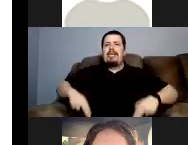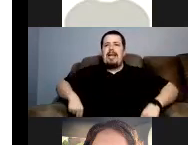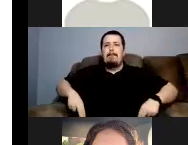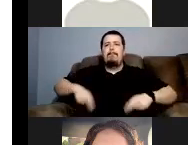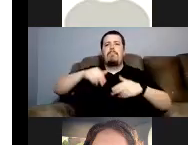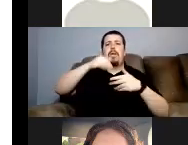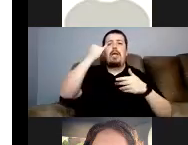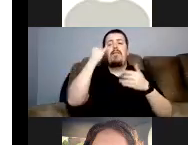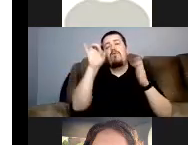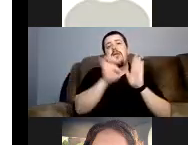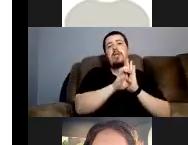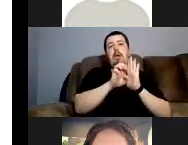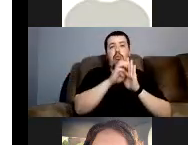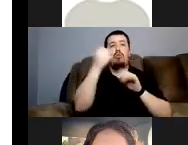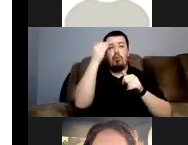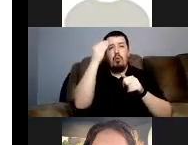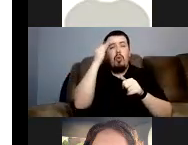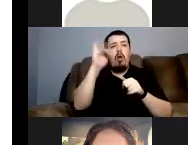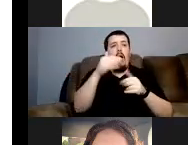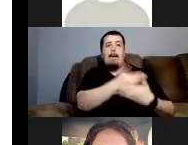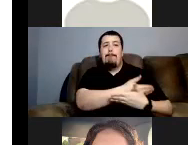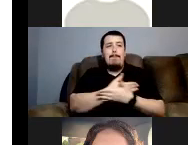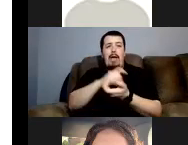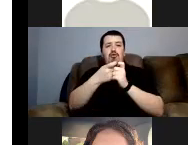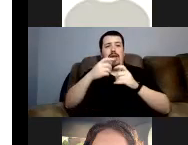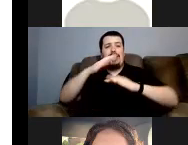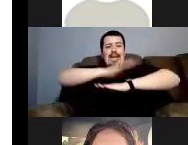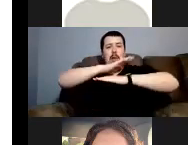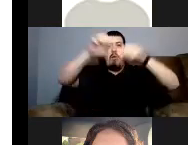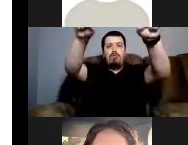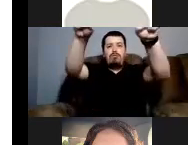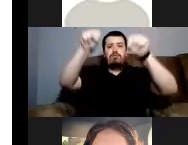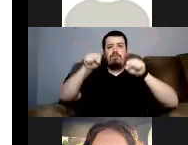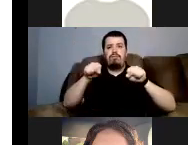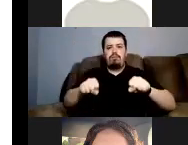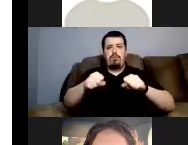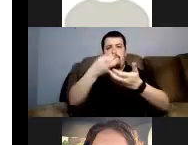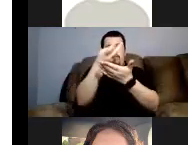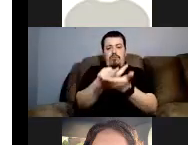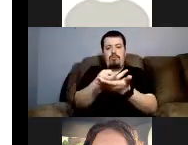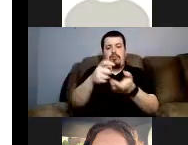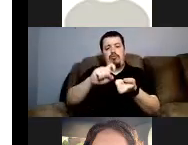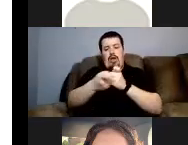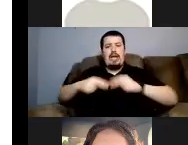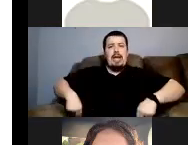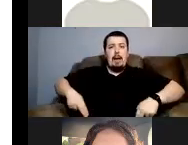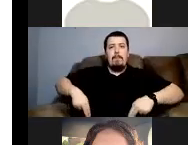can picture like a baby changing table in say like a bathroom stall, this is similar except it